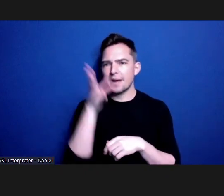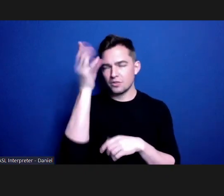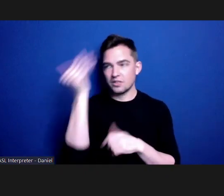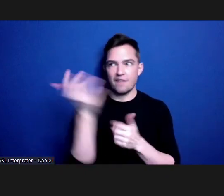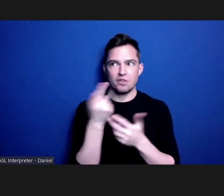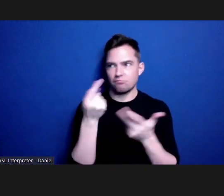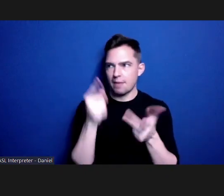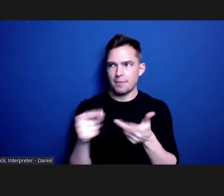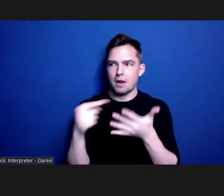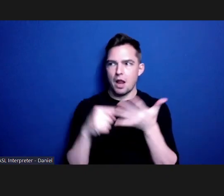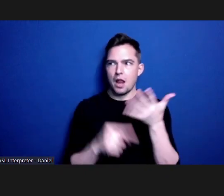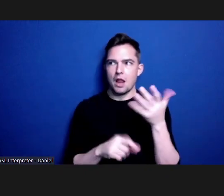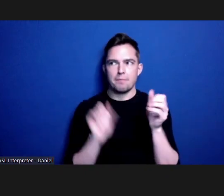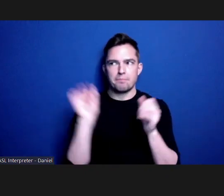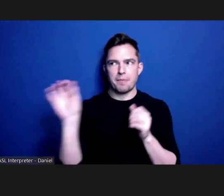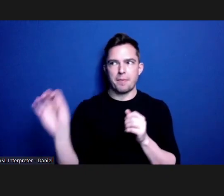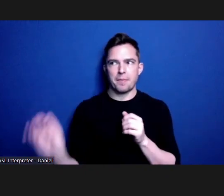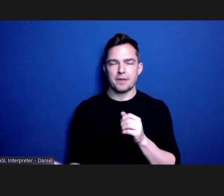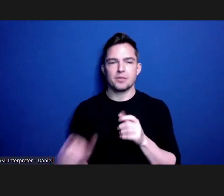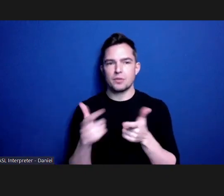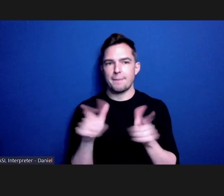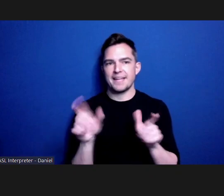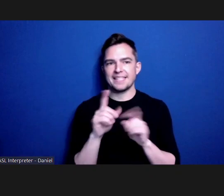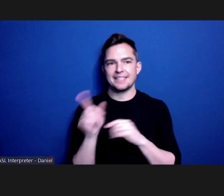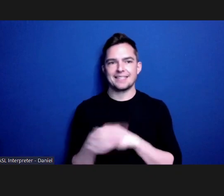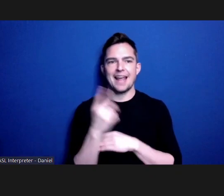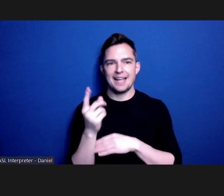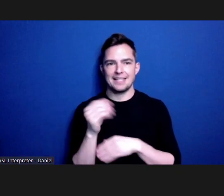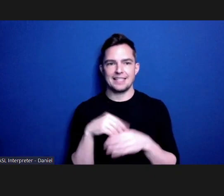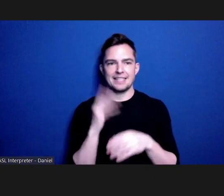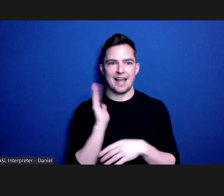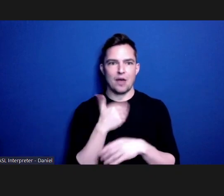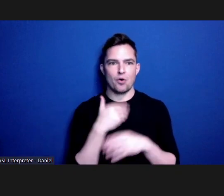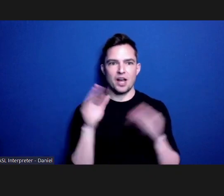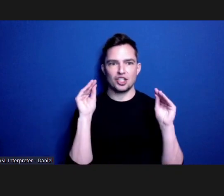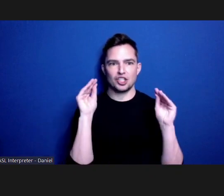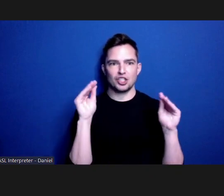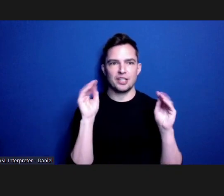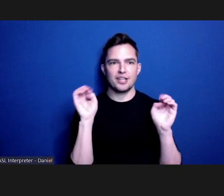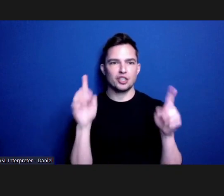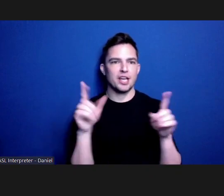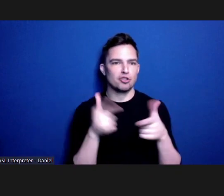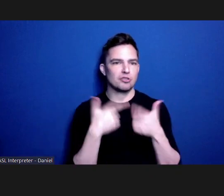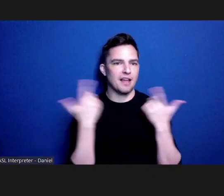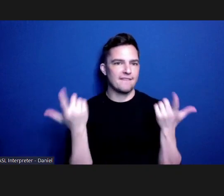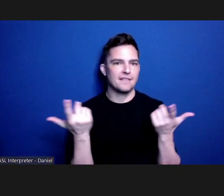was a very significant day in our educational lives. Again, like our grade eight teacher